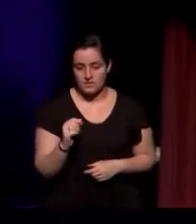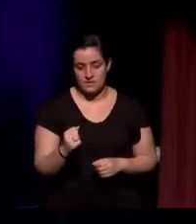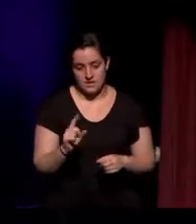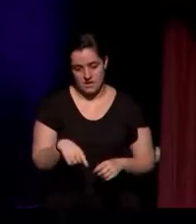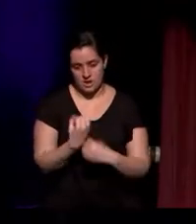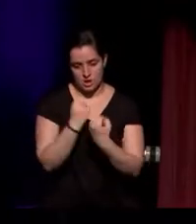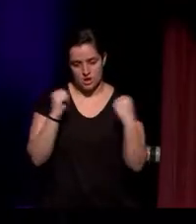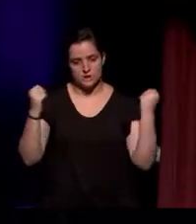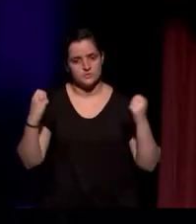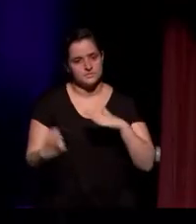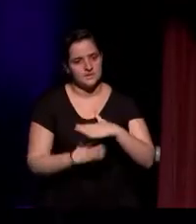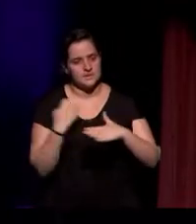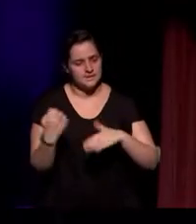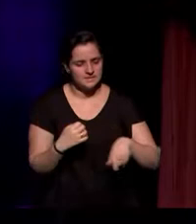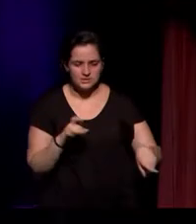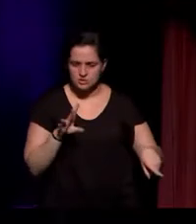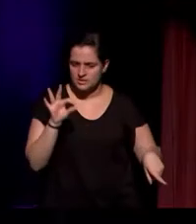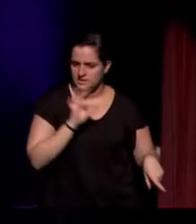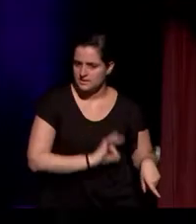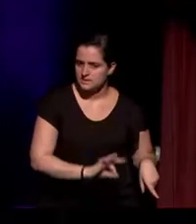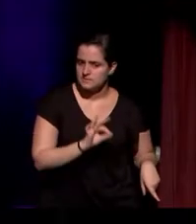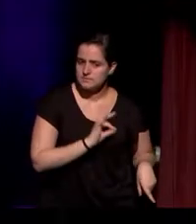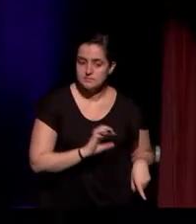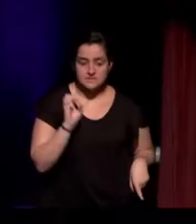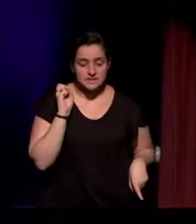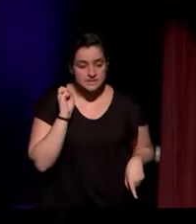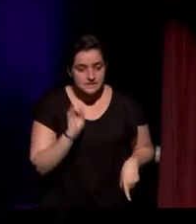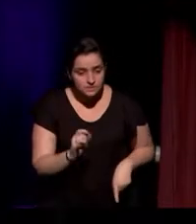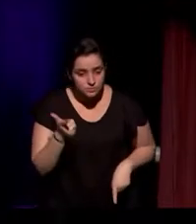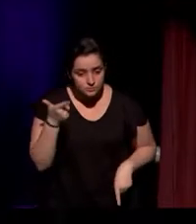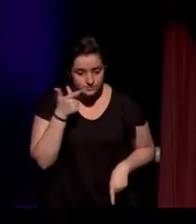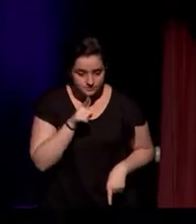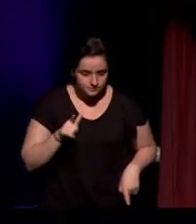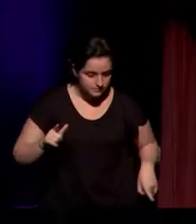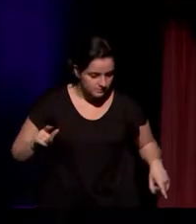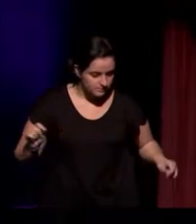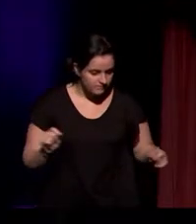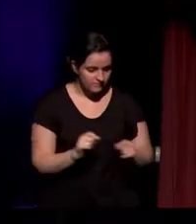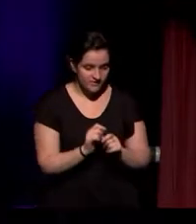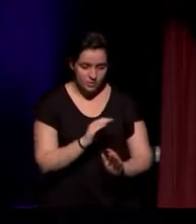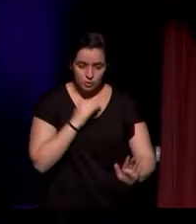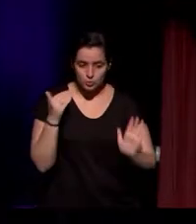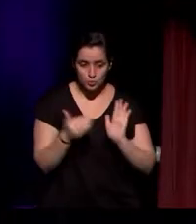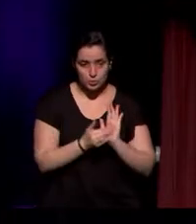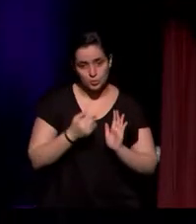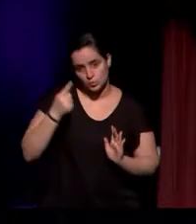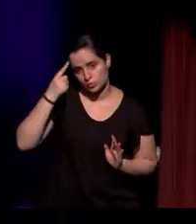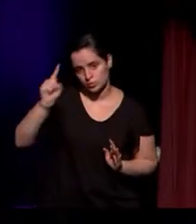they only received their salary if they completed the daily task. Not completing, did not receive,